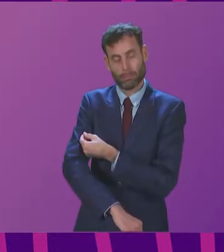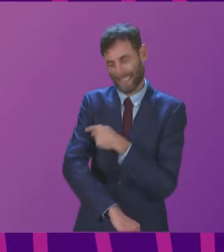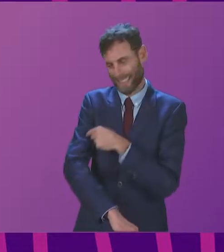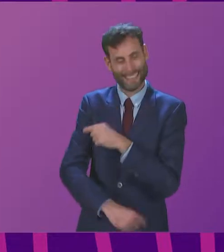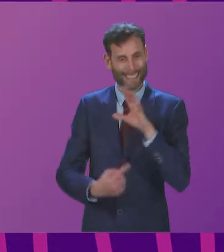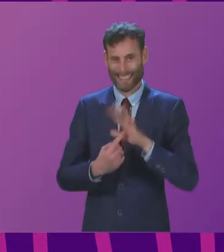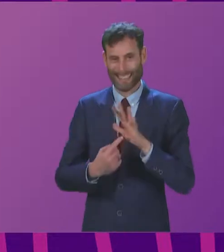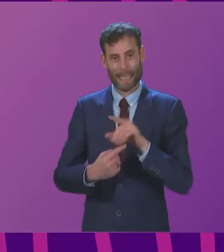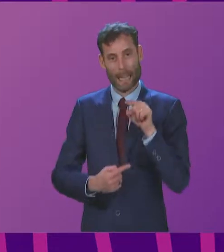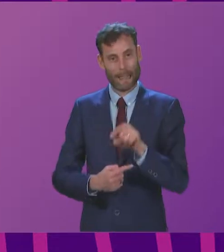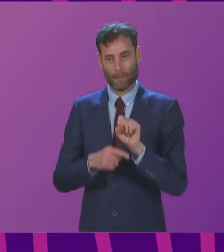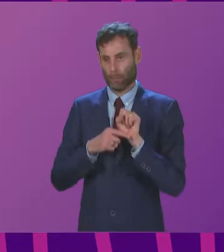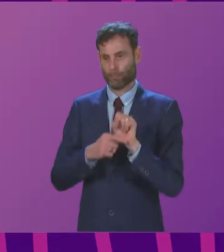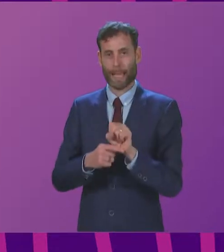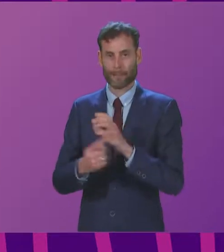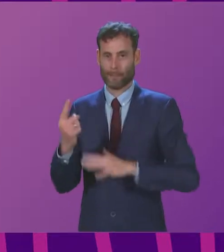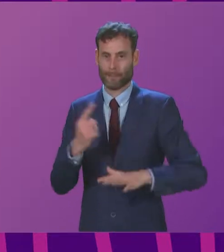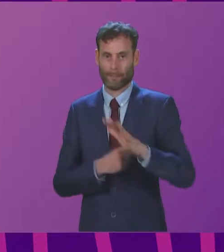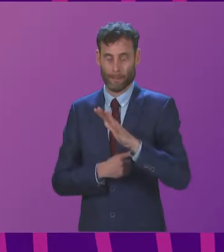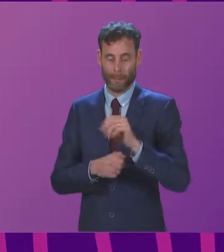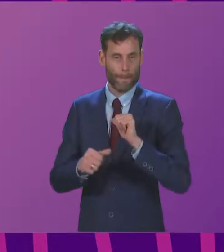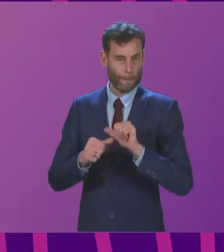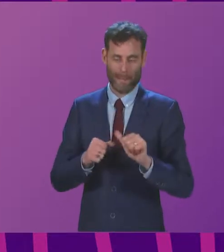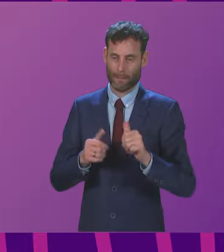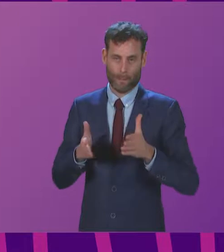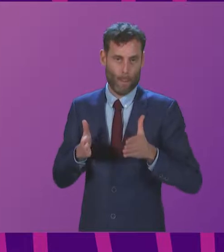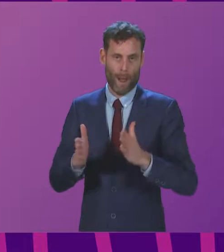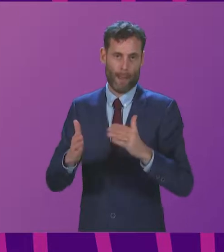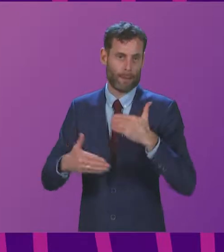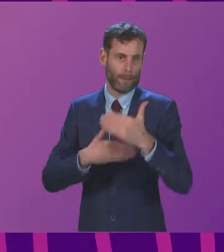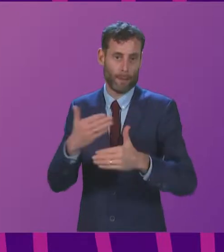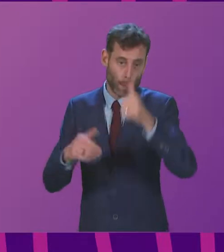is our best protection against the virus, as we enter the most difficult Christmas period that